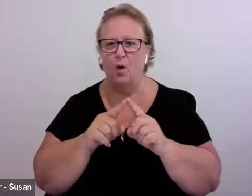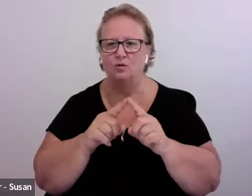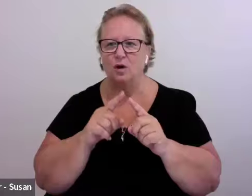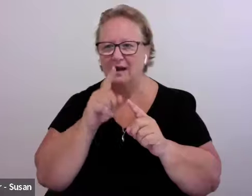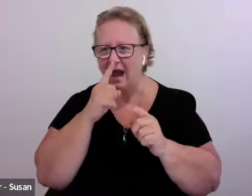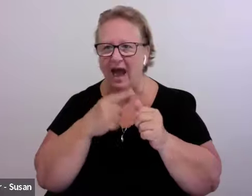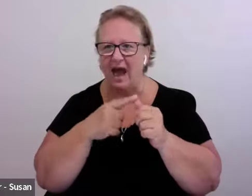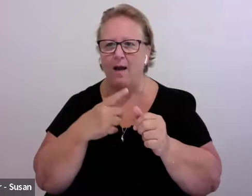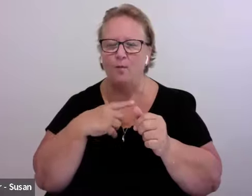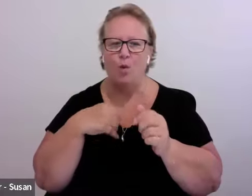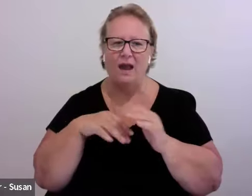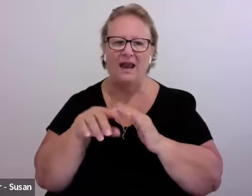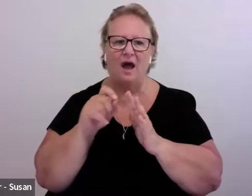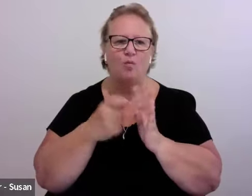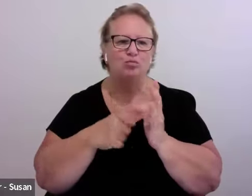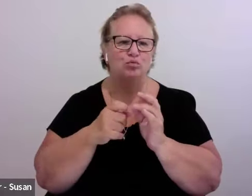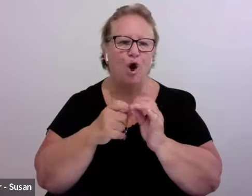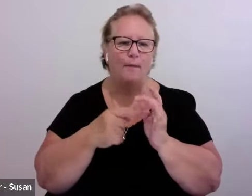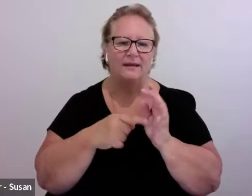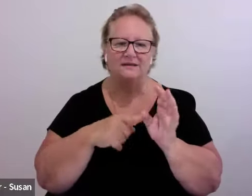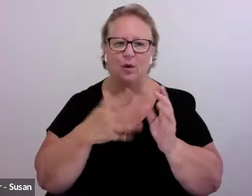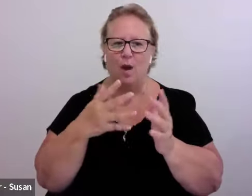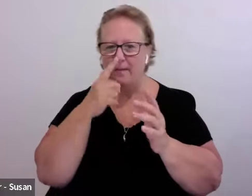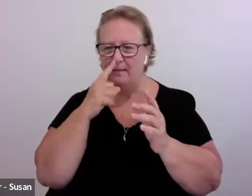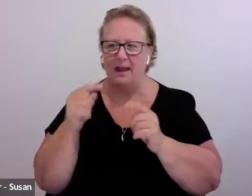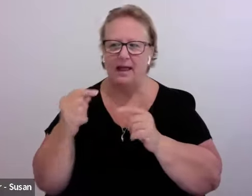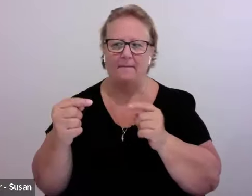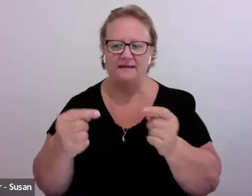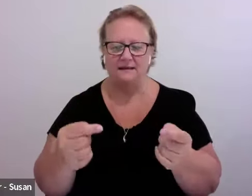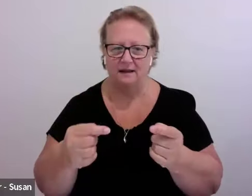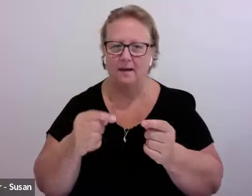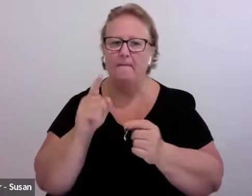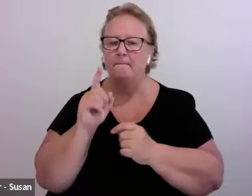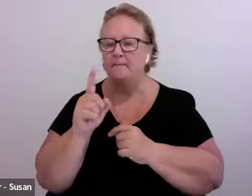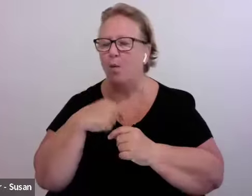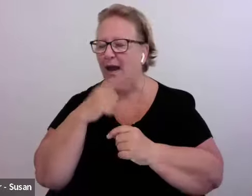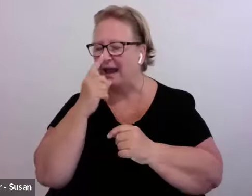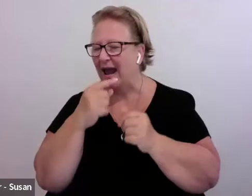. If it's specific to your project we won't be able to answer that and we won't be able to answer that because we